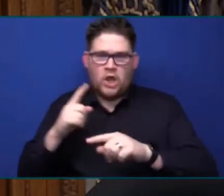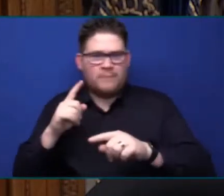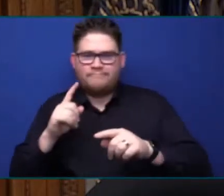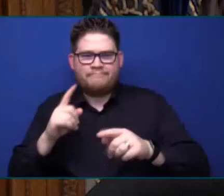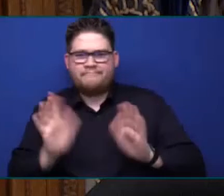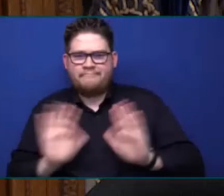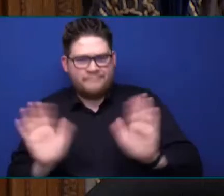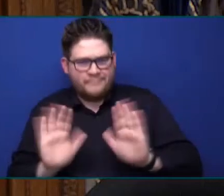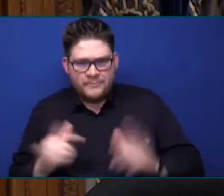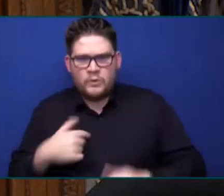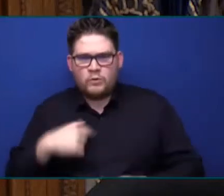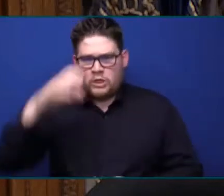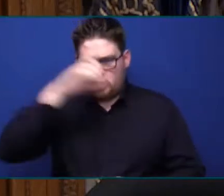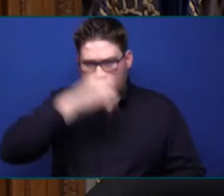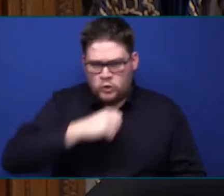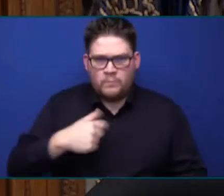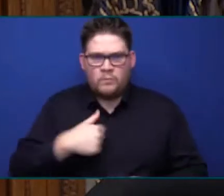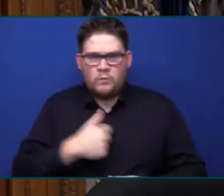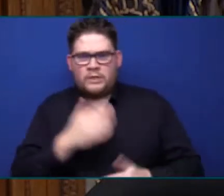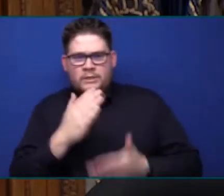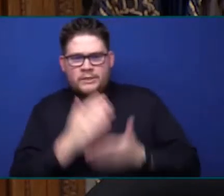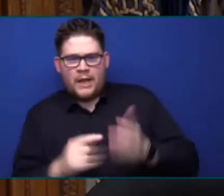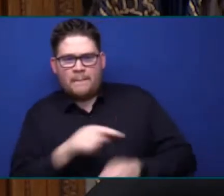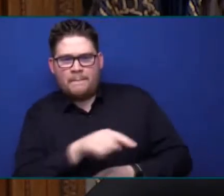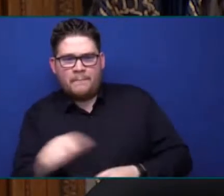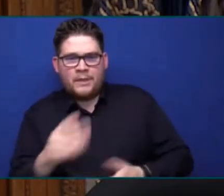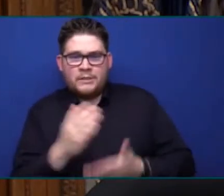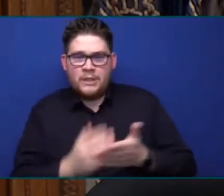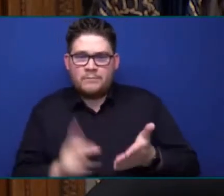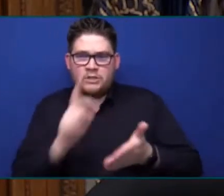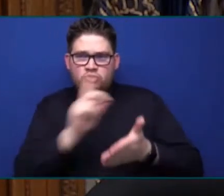Discrimination, negative perceptions and a lack of workplace accommodations are